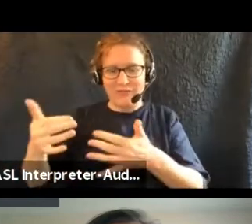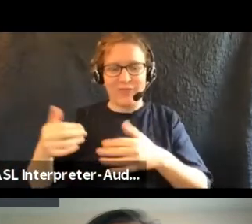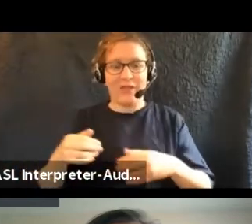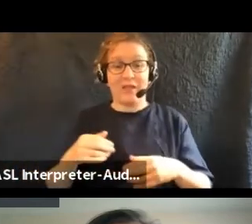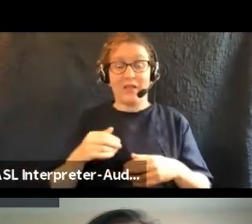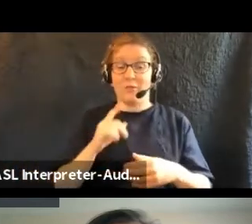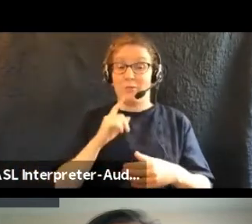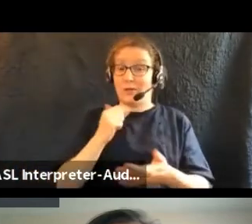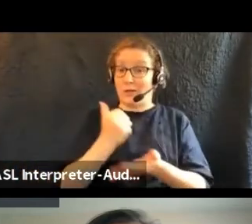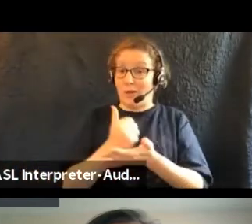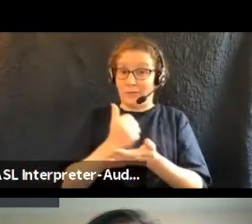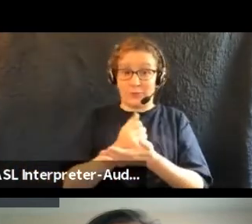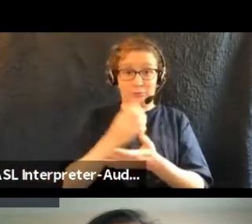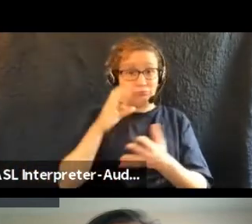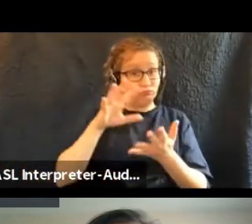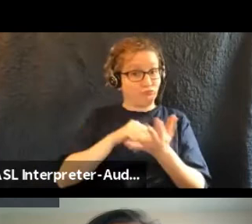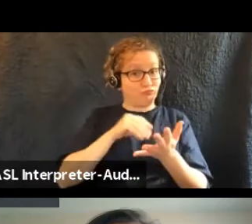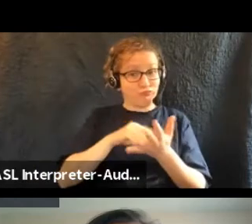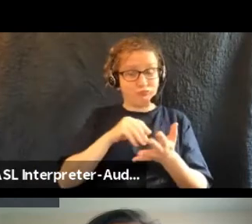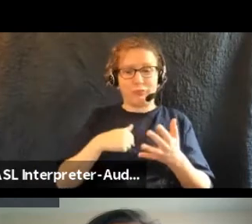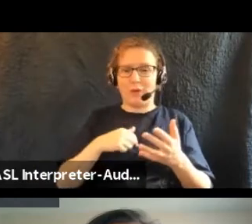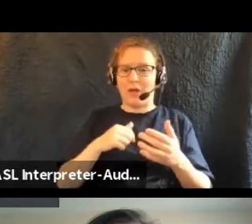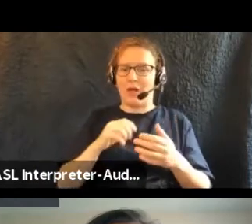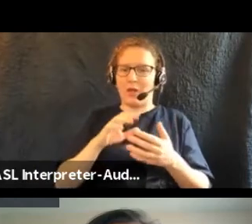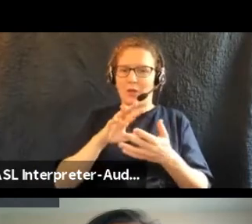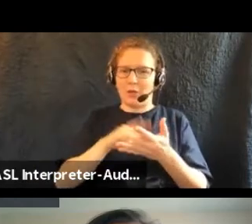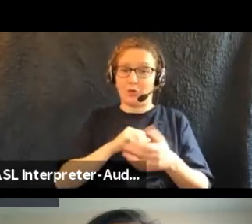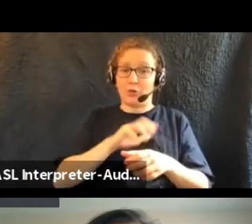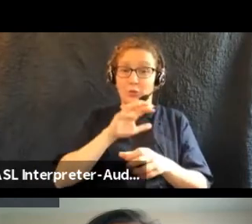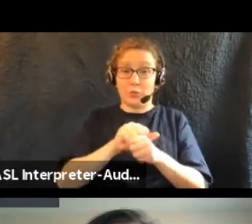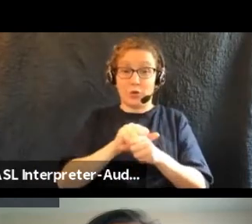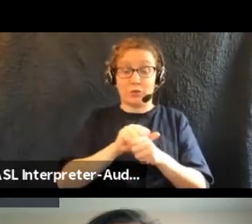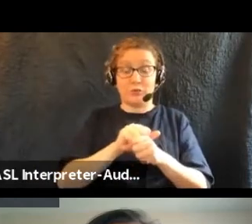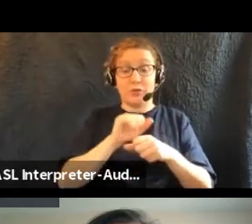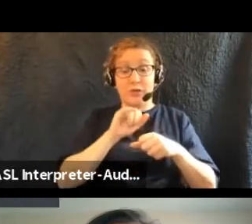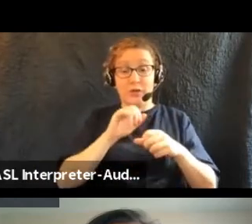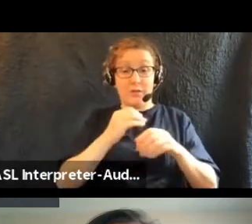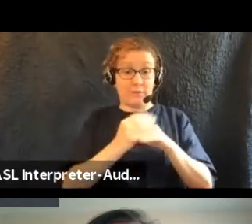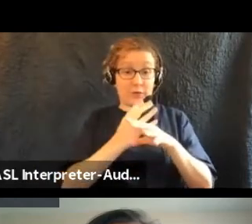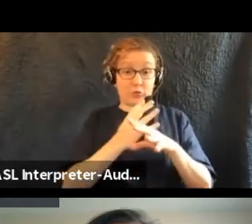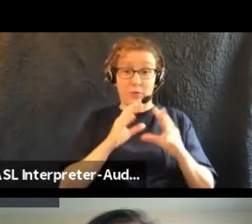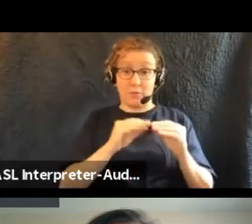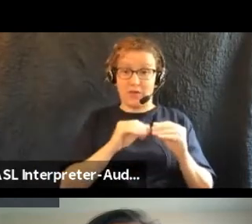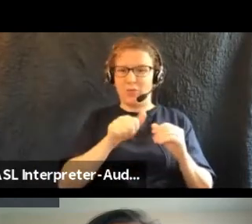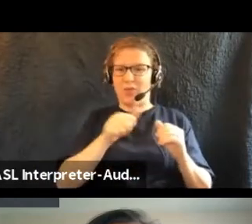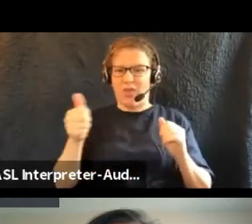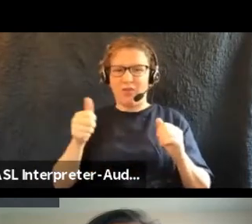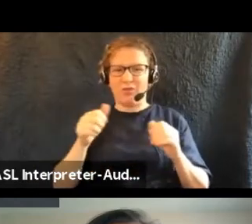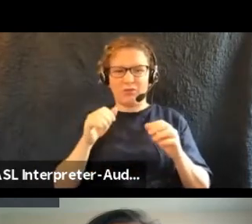I learned to book virtual meetings, as well, with other interns, sometimes just for fun.